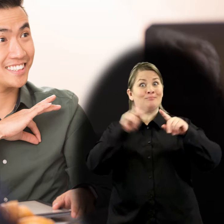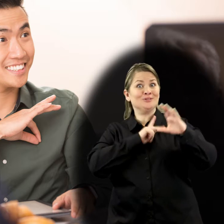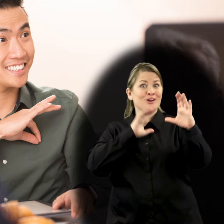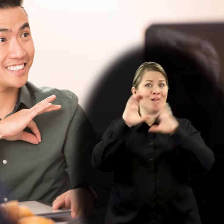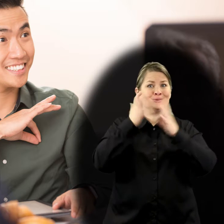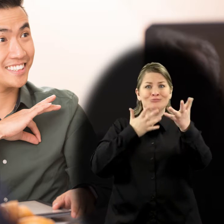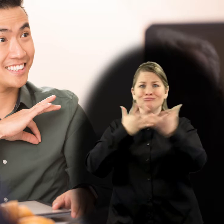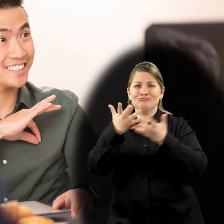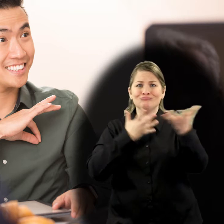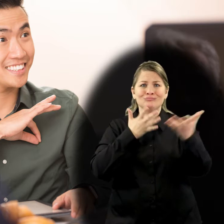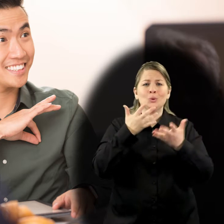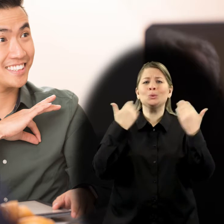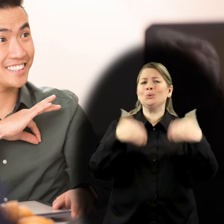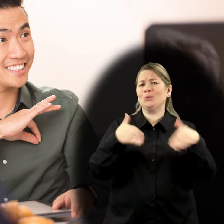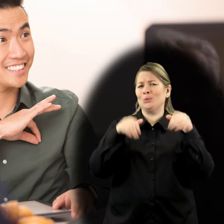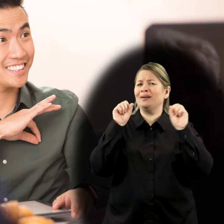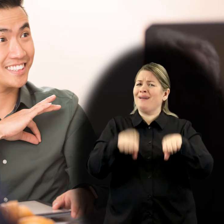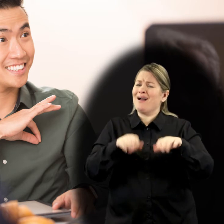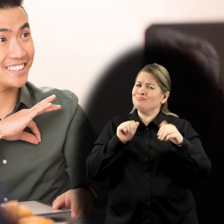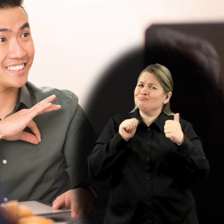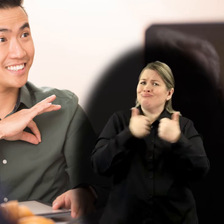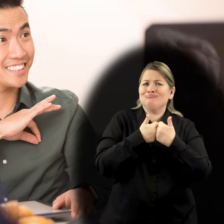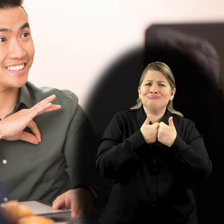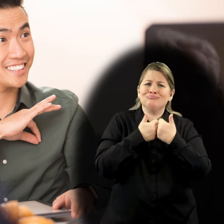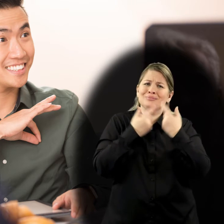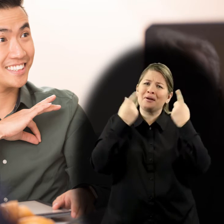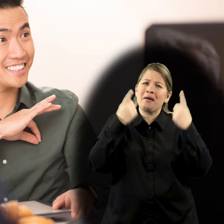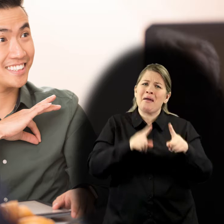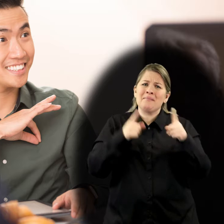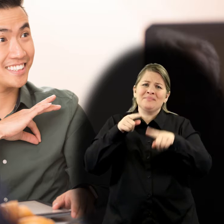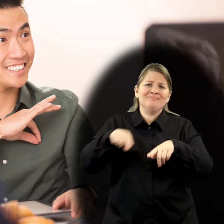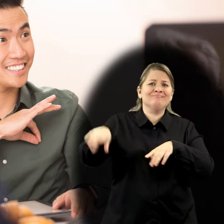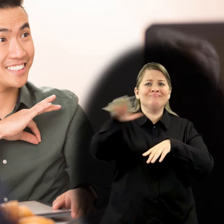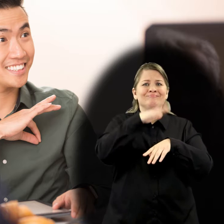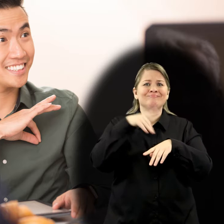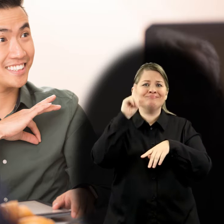Effective personal communications is one of the most common challenges